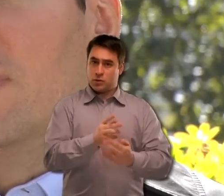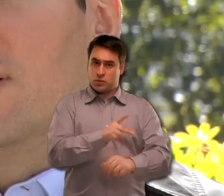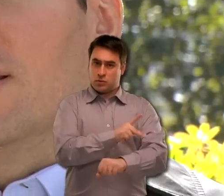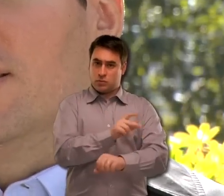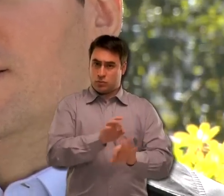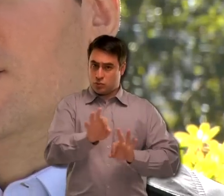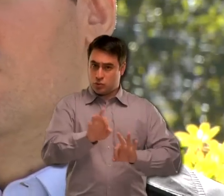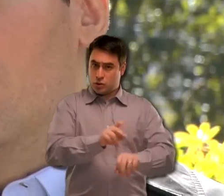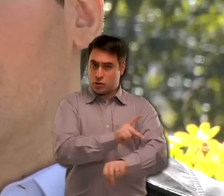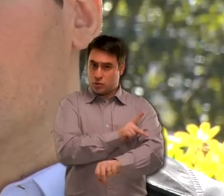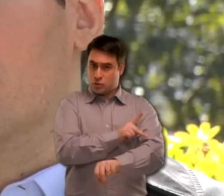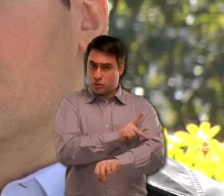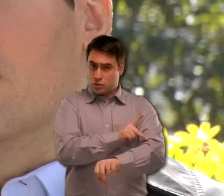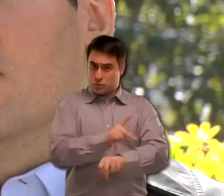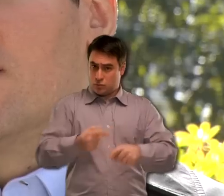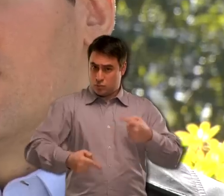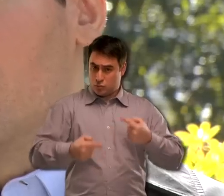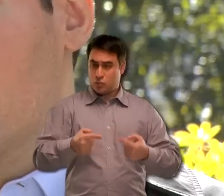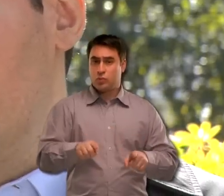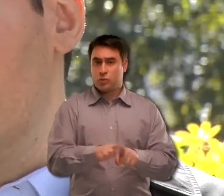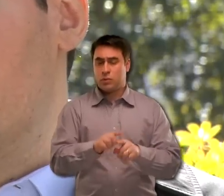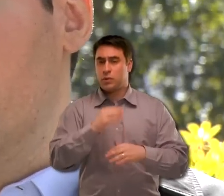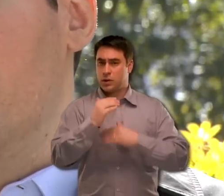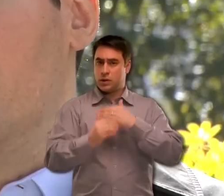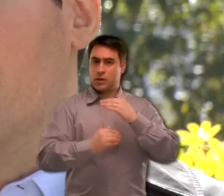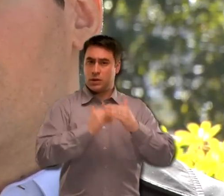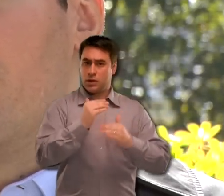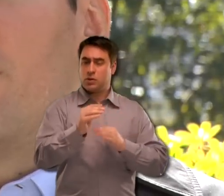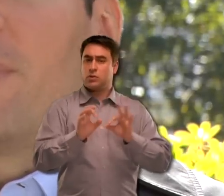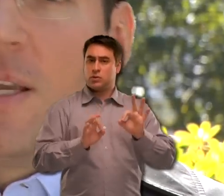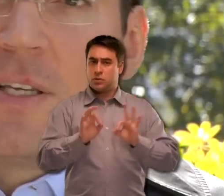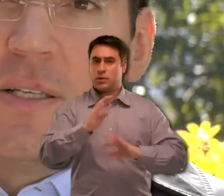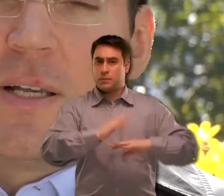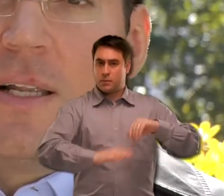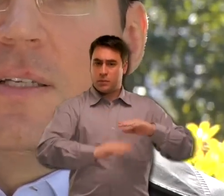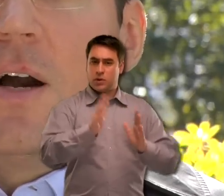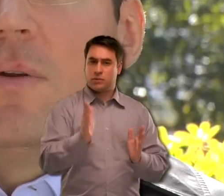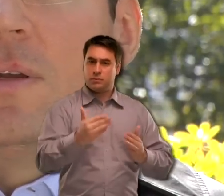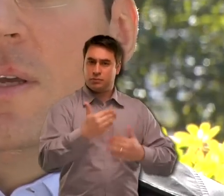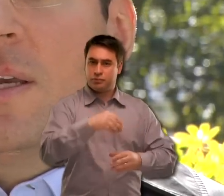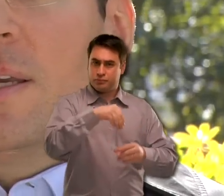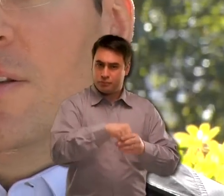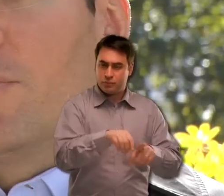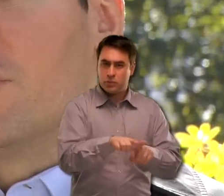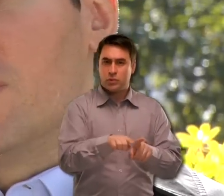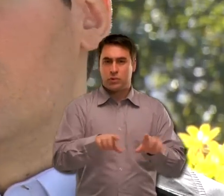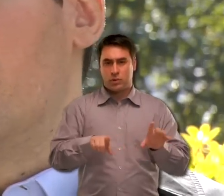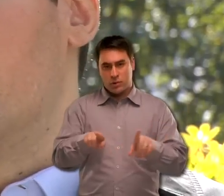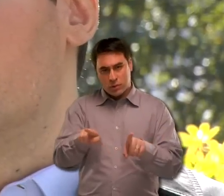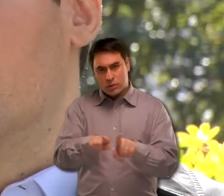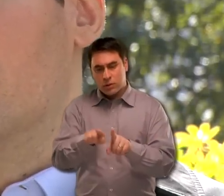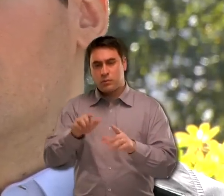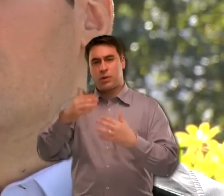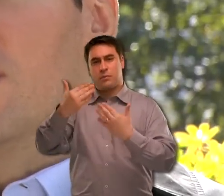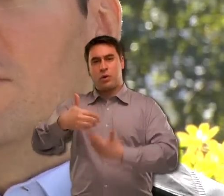and unfolds in the active planning, in the classroom experience, and in the process of evaluating students.